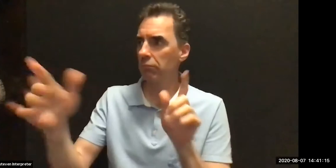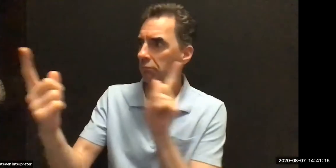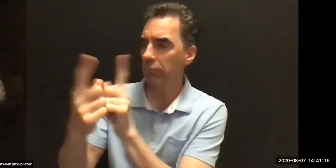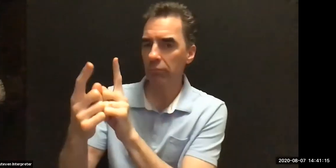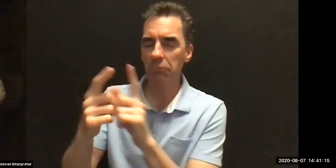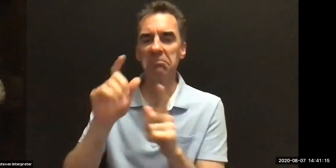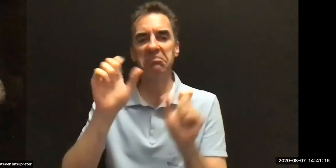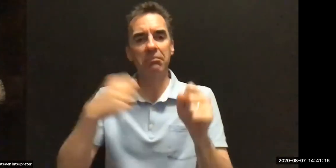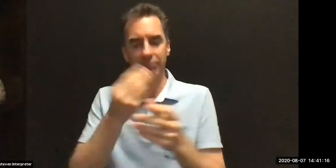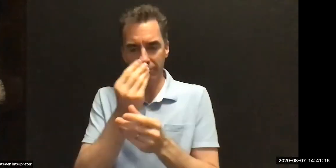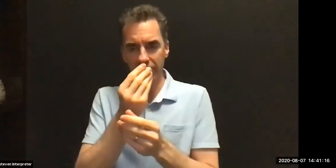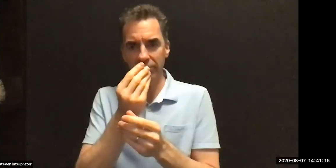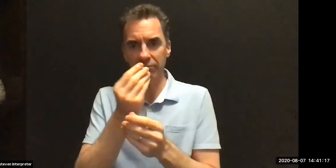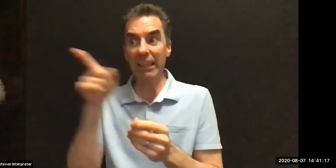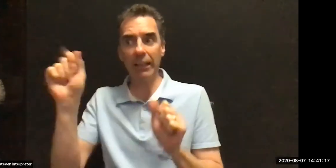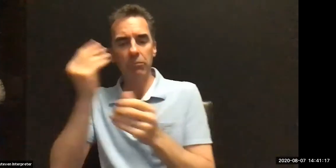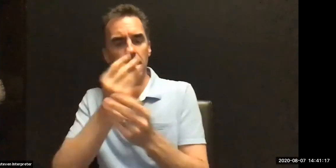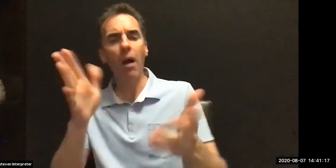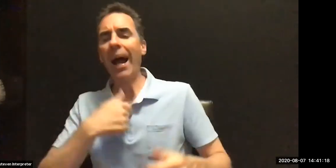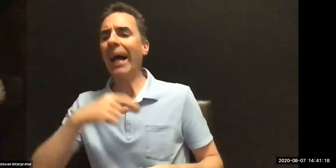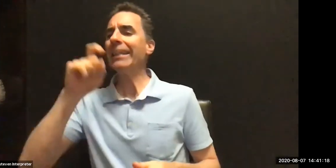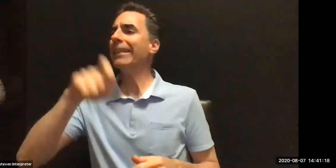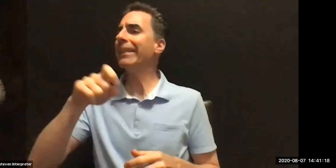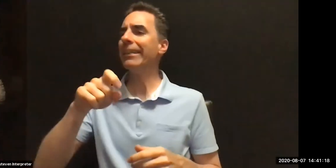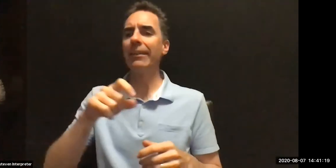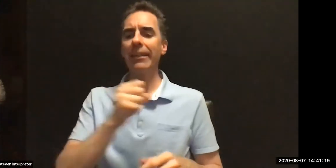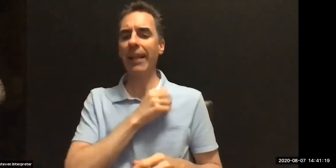Channelle Charest: You know this level for full stack developer, I need an entry level it person.